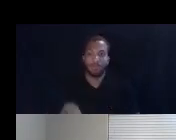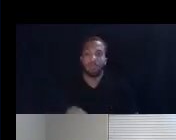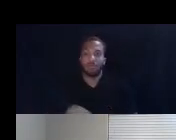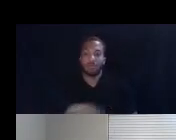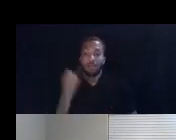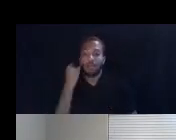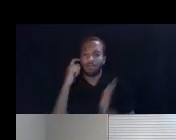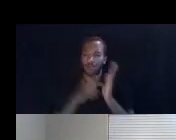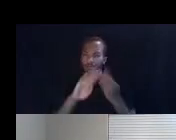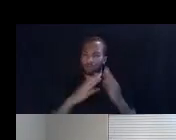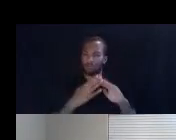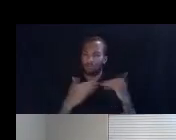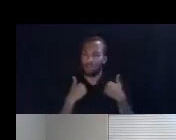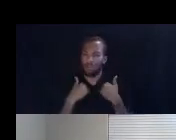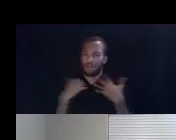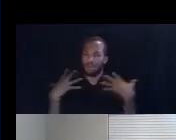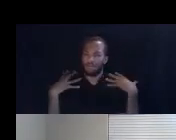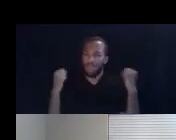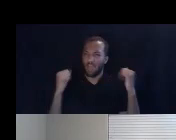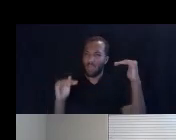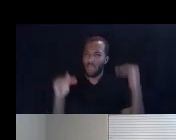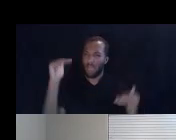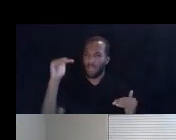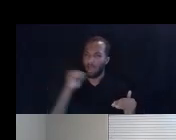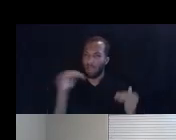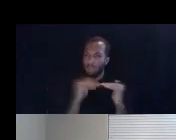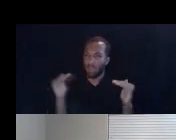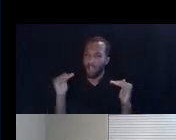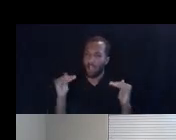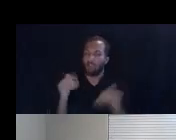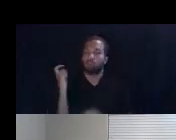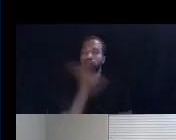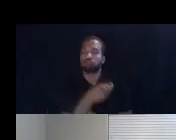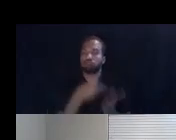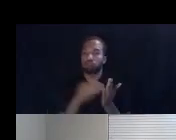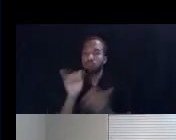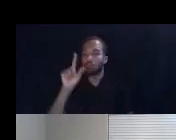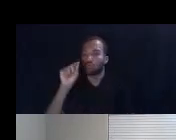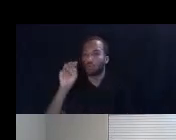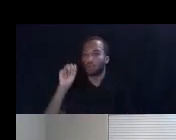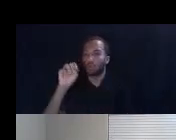And Health Share does plan to invest 20 million towards that share initiative in 2023.